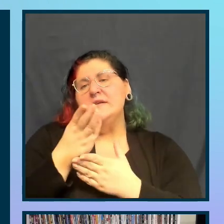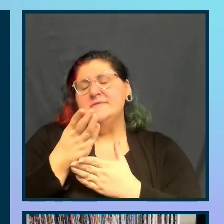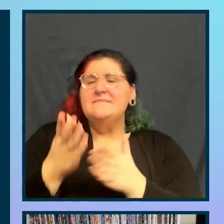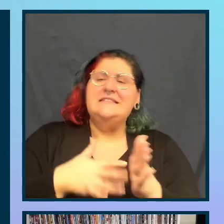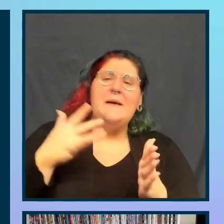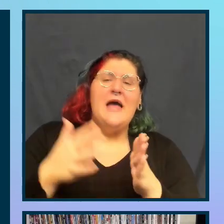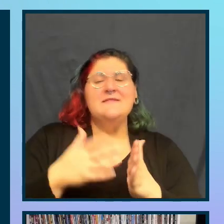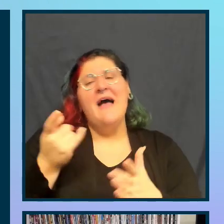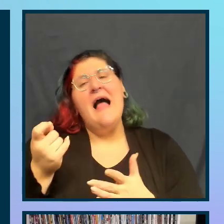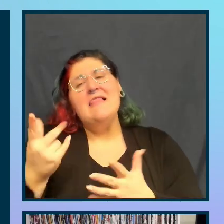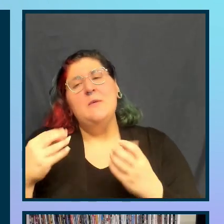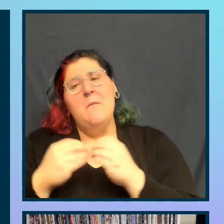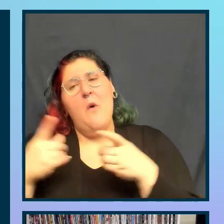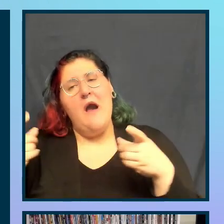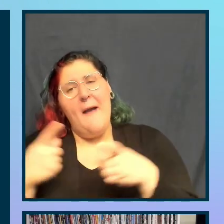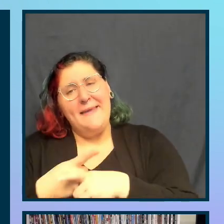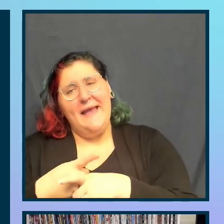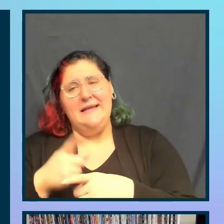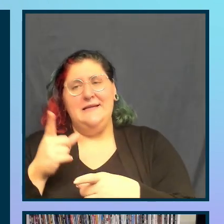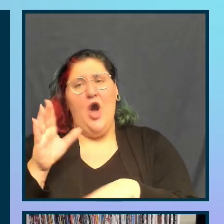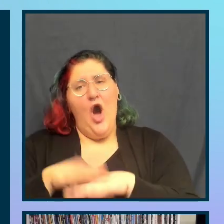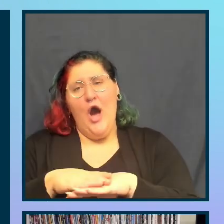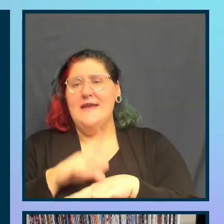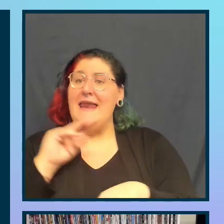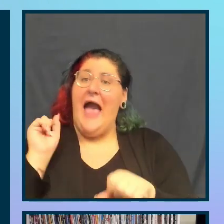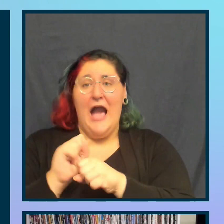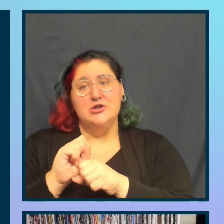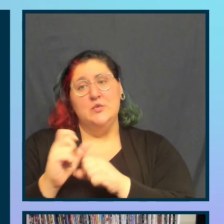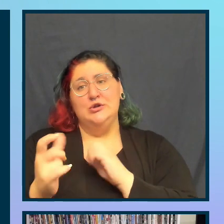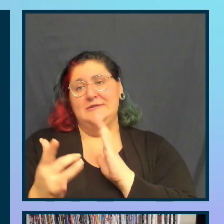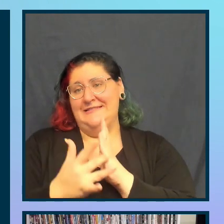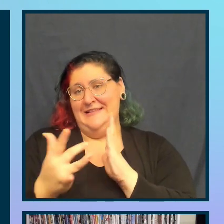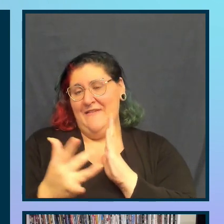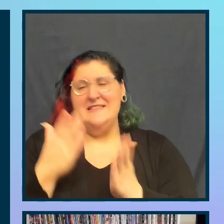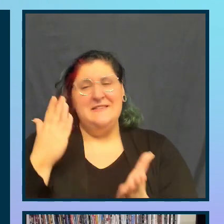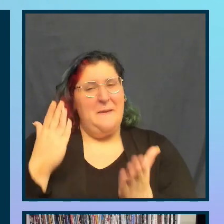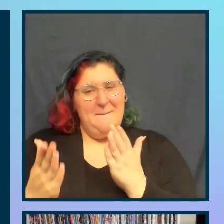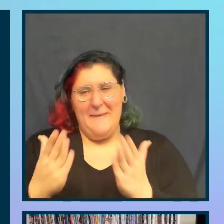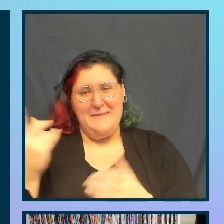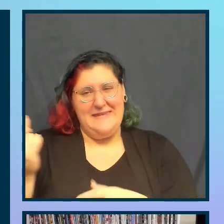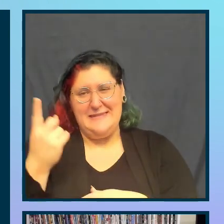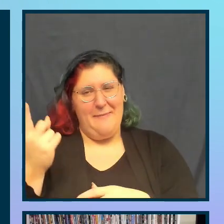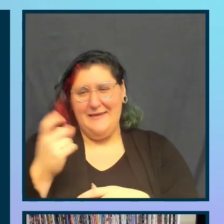than on an actual device and mainly to unexpected results. So if you can, it's better to test on a real world Android device.